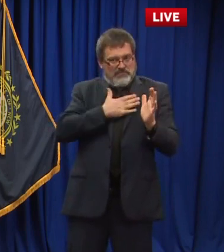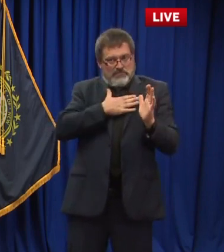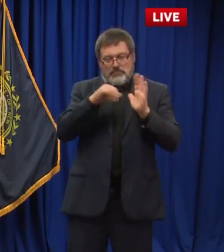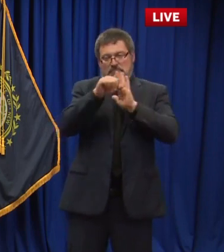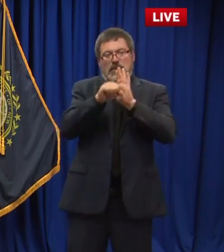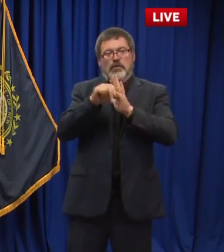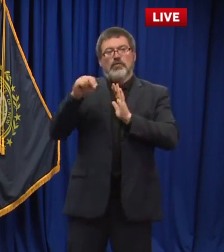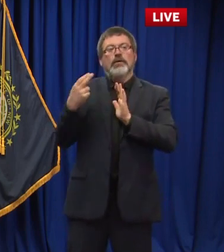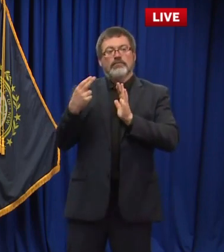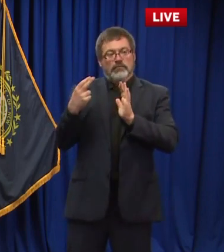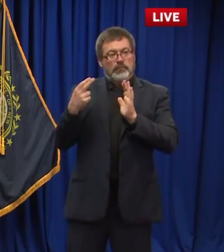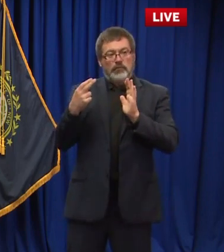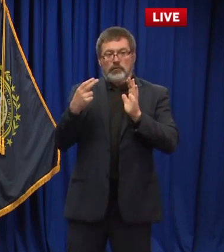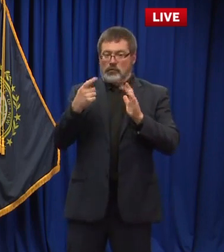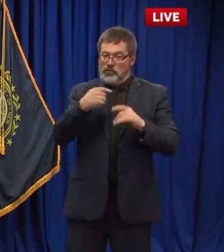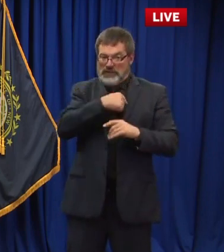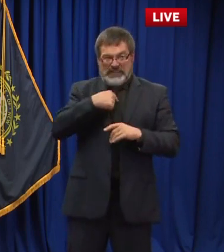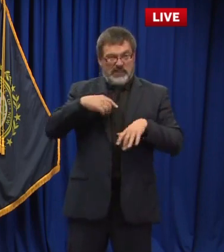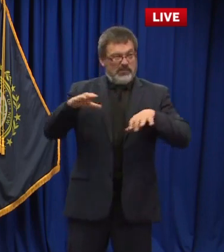THOSE ARE THE NEW HAMPSHIRE NUMBERS.